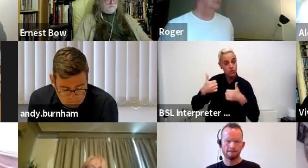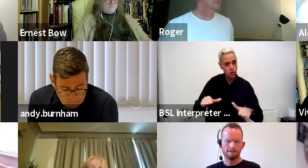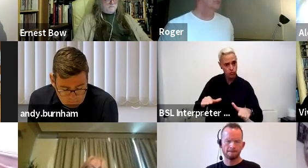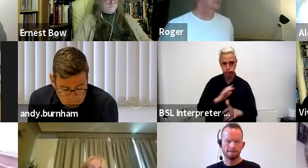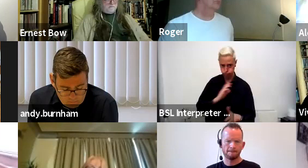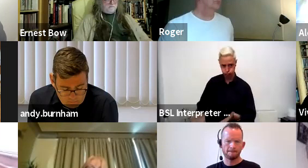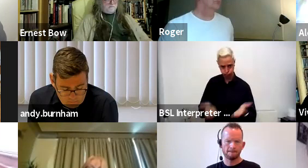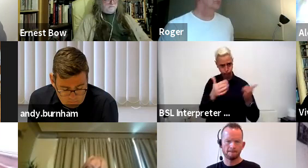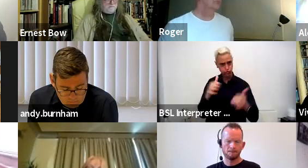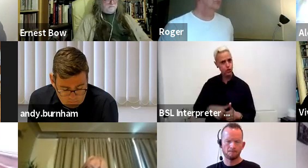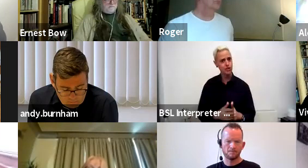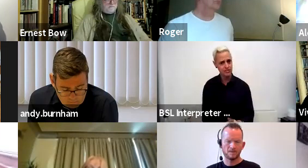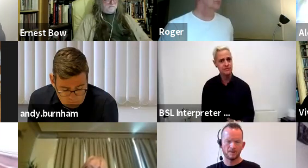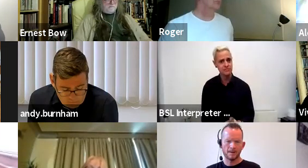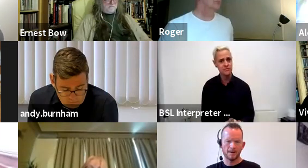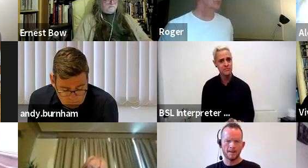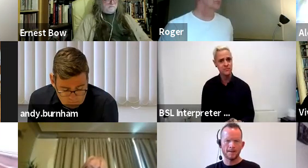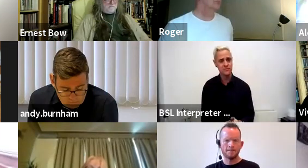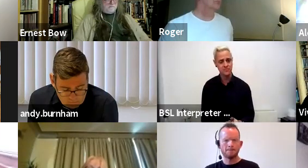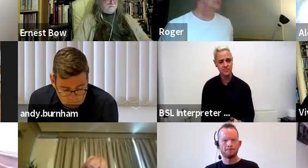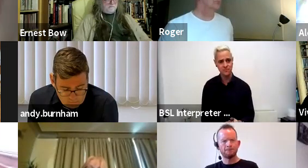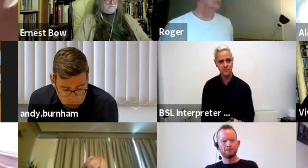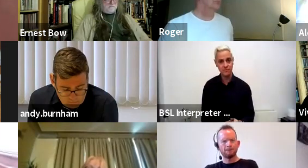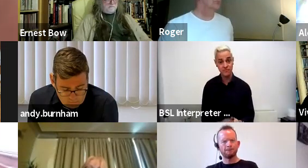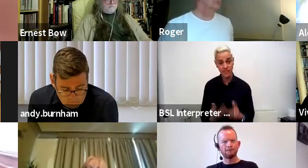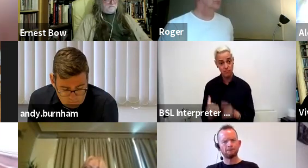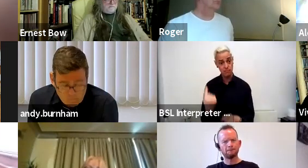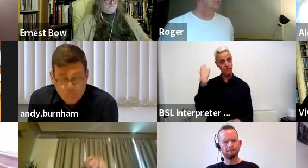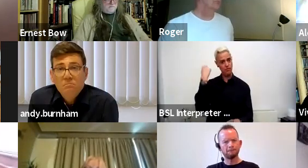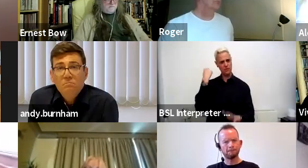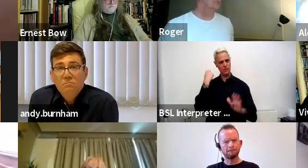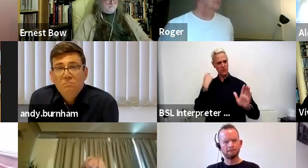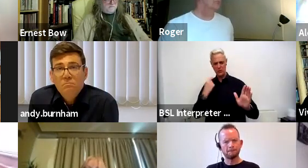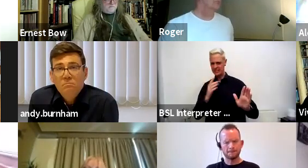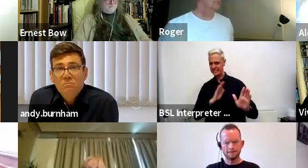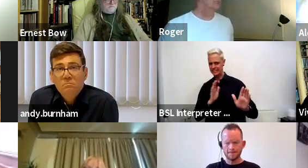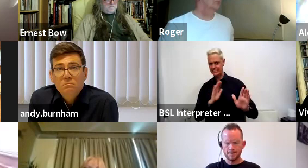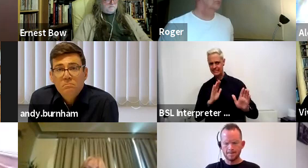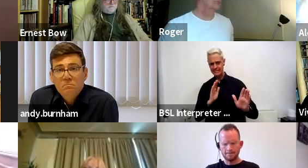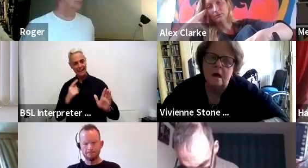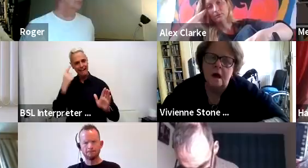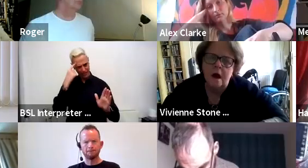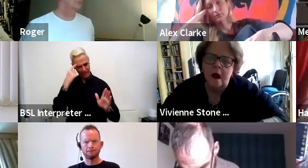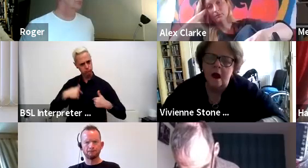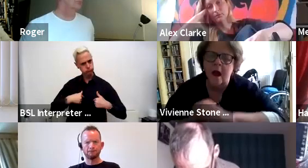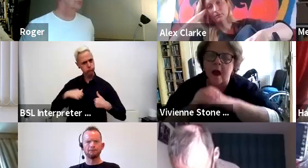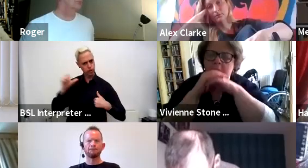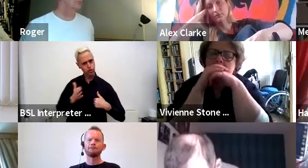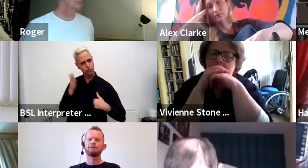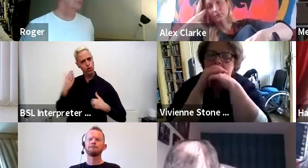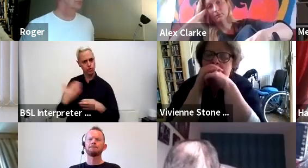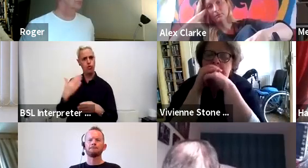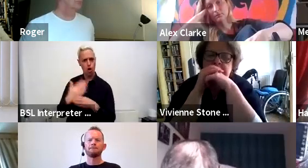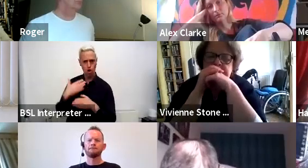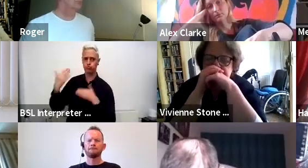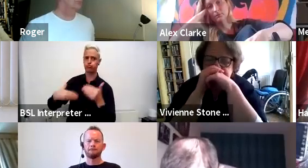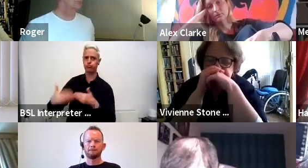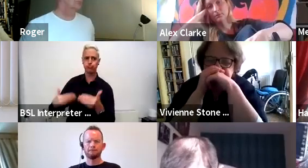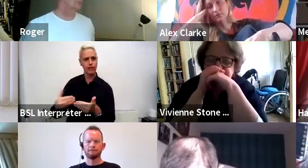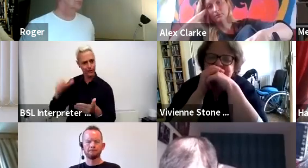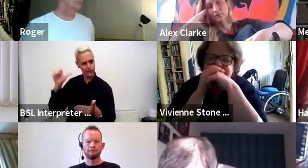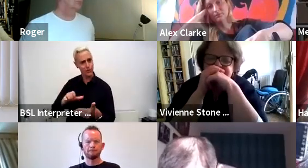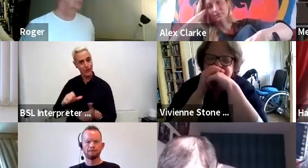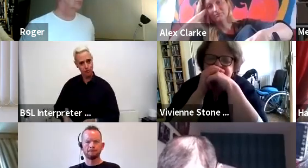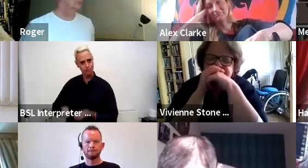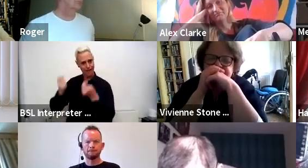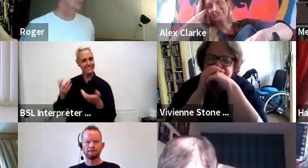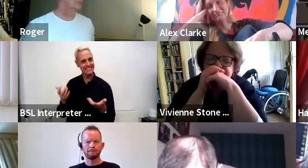And I was I was never really completely on board with it it was, you know, I was raised to go out and work and a full day.